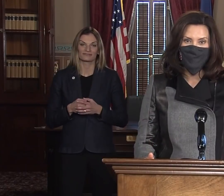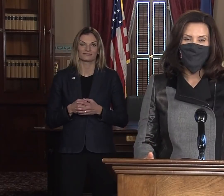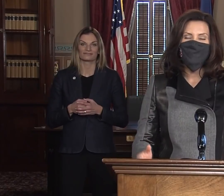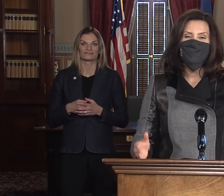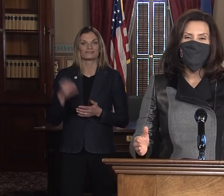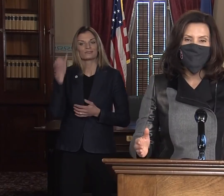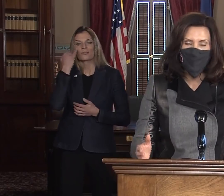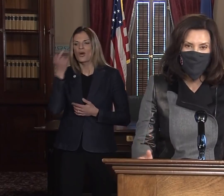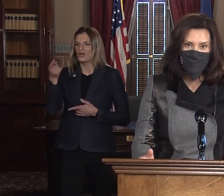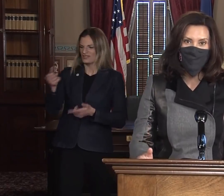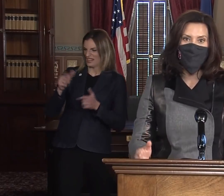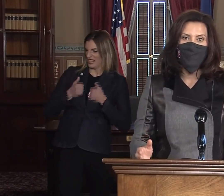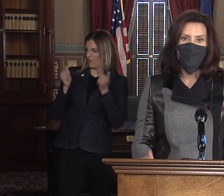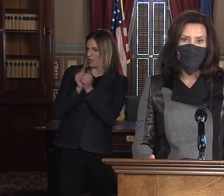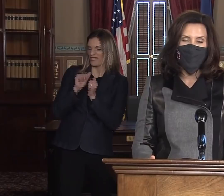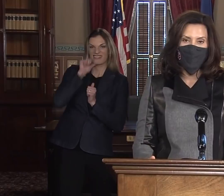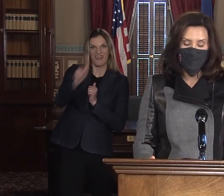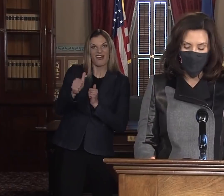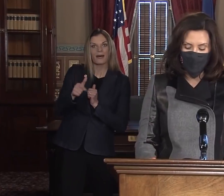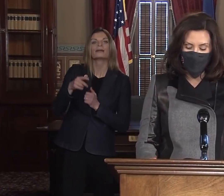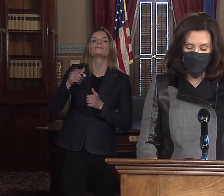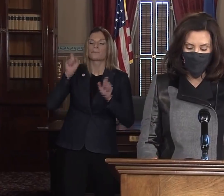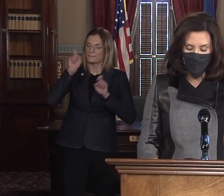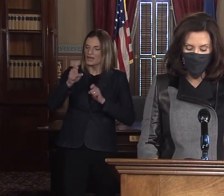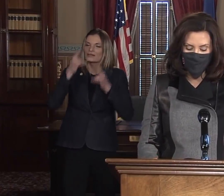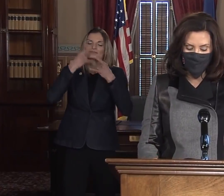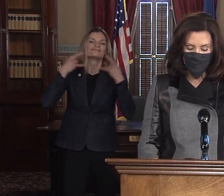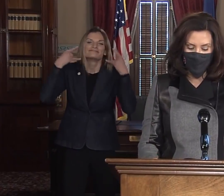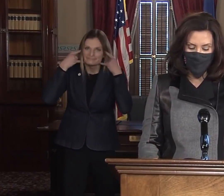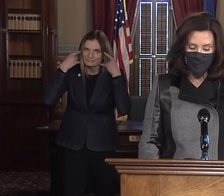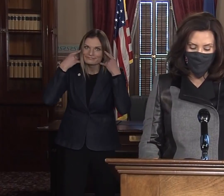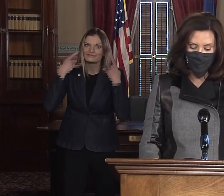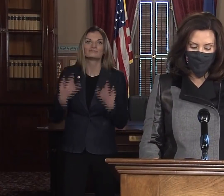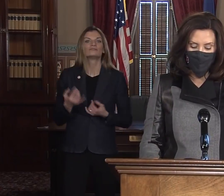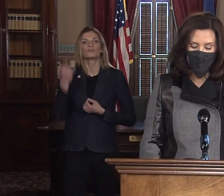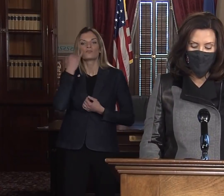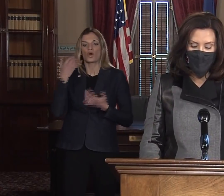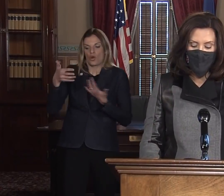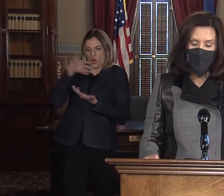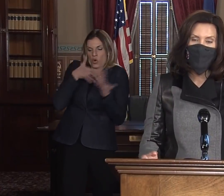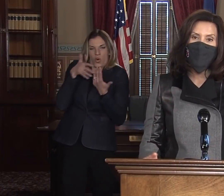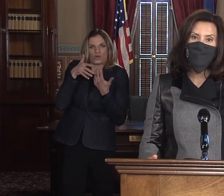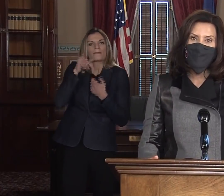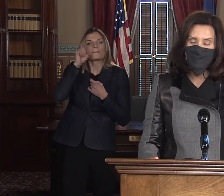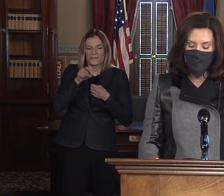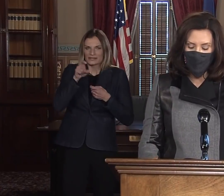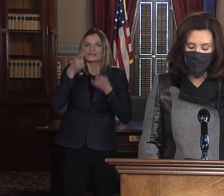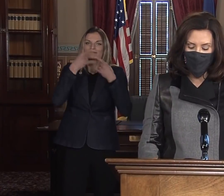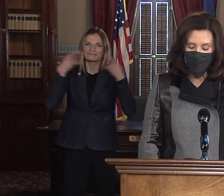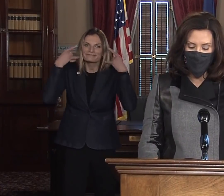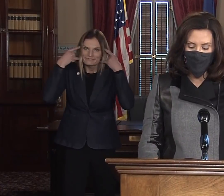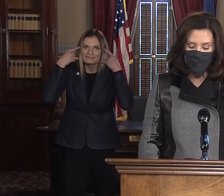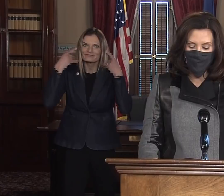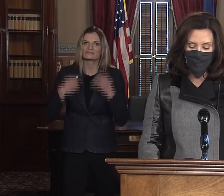LEAVE YOUR HOME. ESPECIALLY WHEN YOU ARE AROUND PEOPLE YOU DON'T LIVE WITH, ESPECIALLY WHEN YOU ARE IN AN